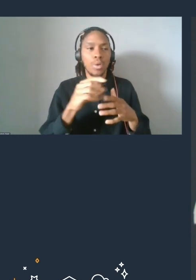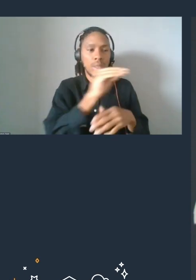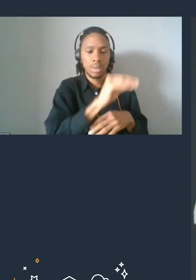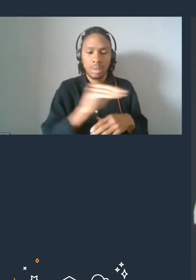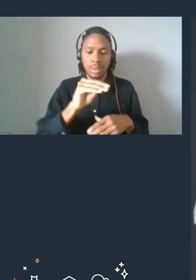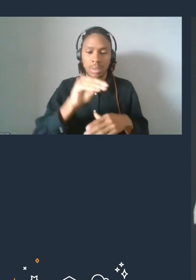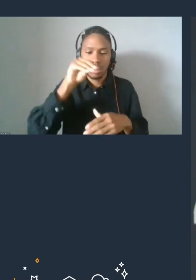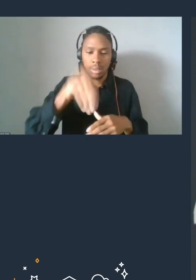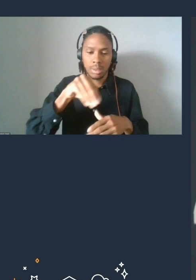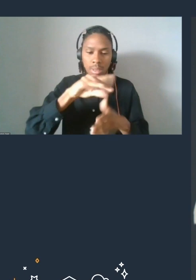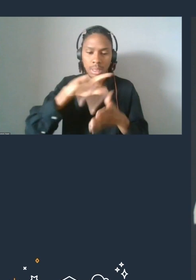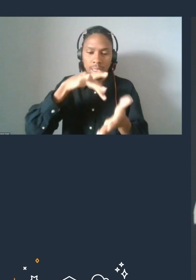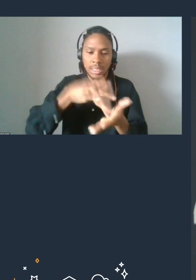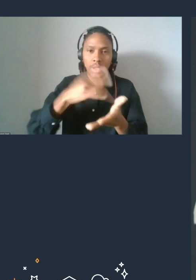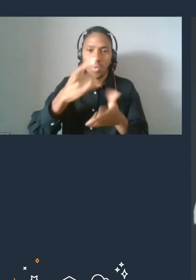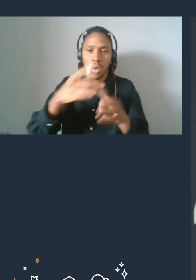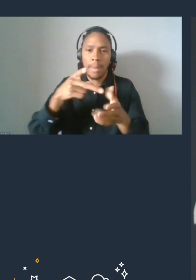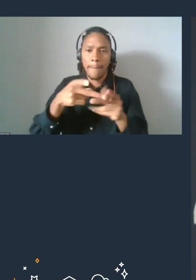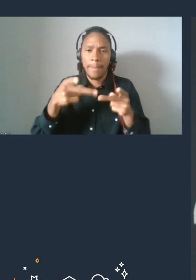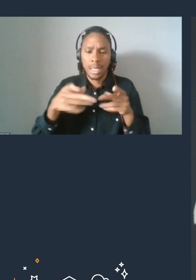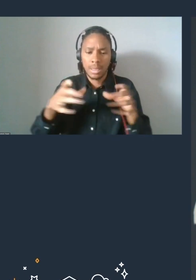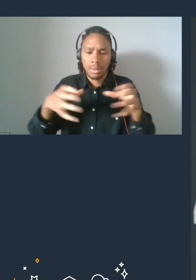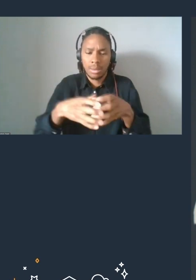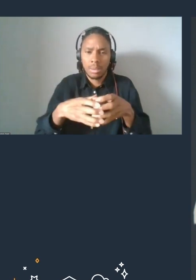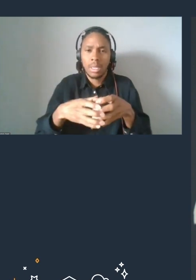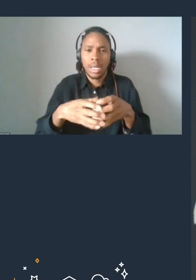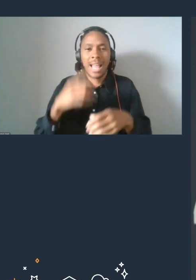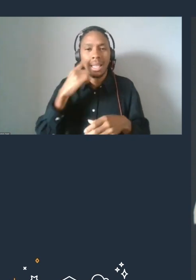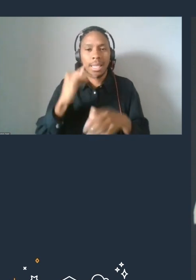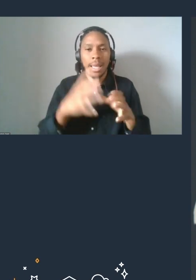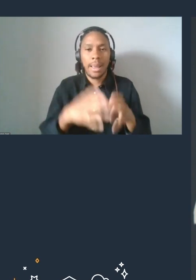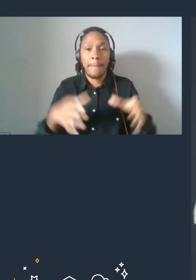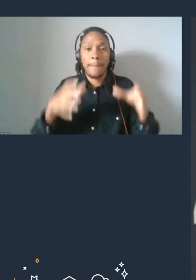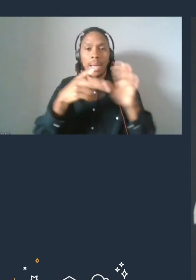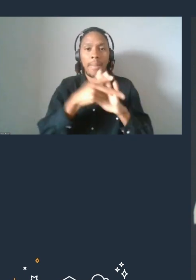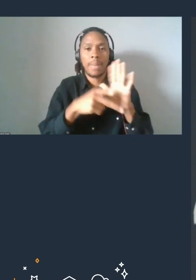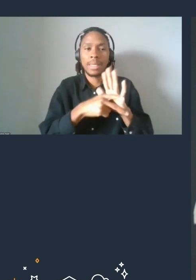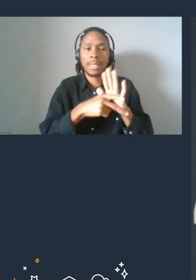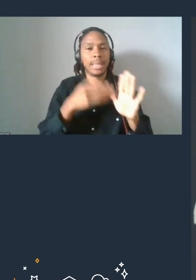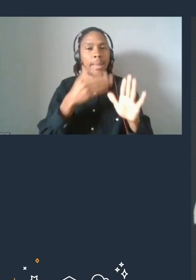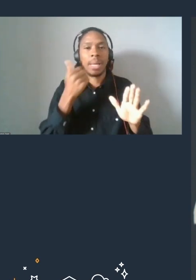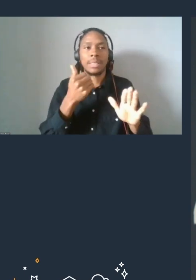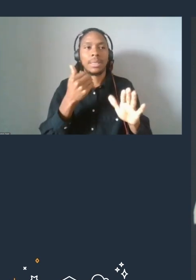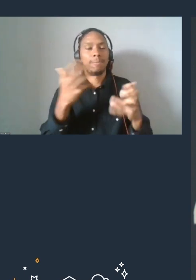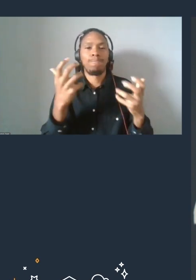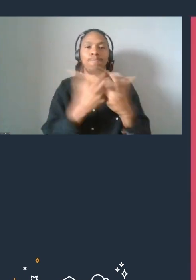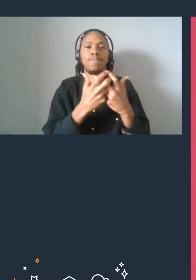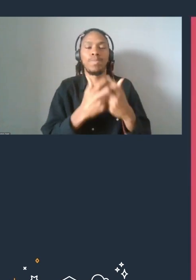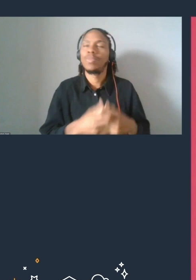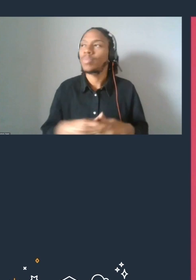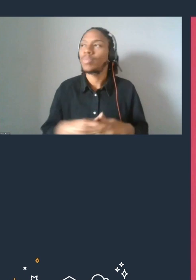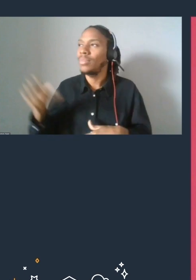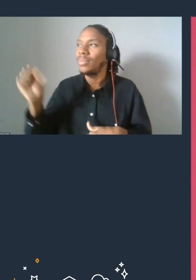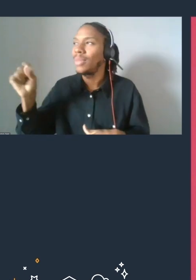through one single place and we think that bucket policies would be the right answer for that. Yeah, I absolutely agree.